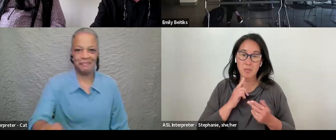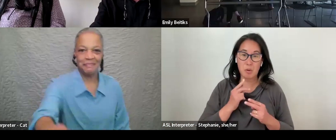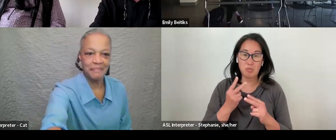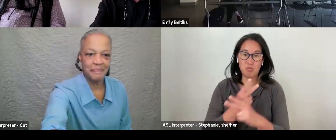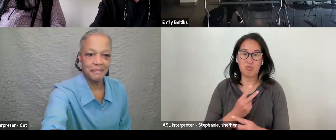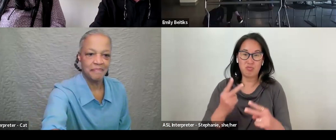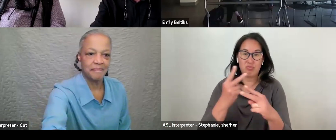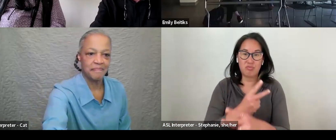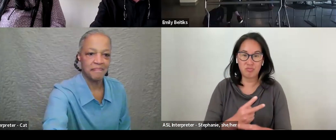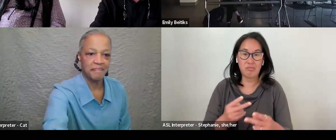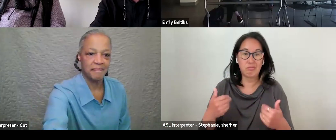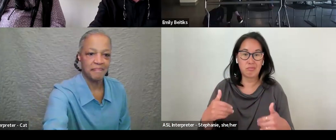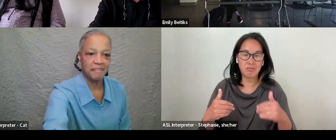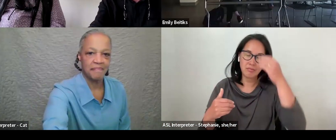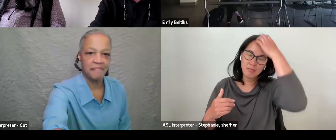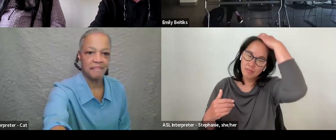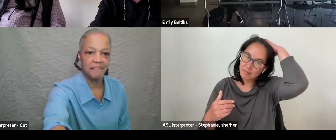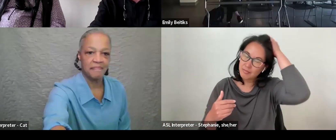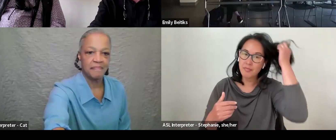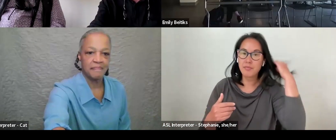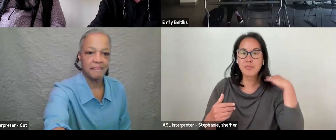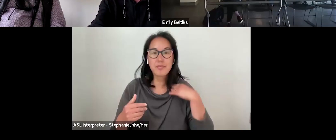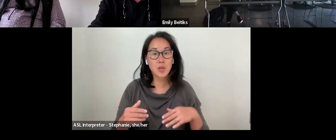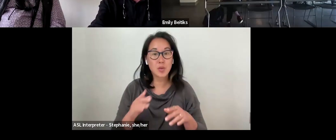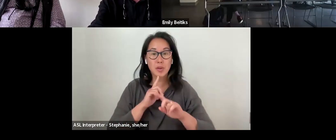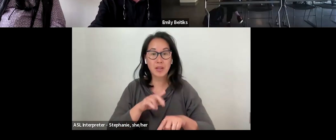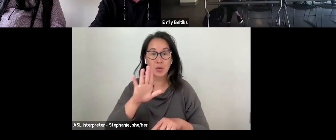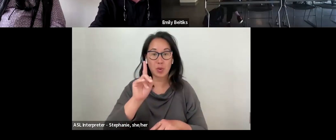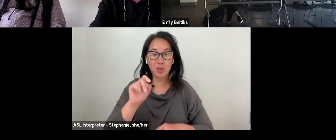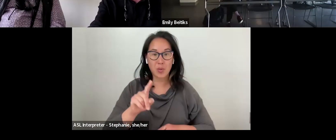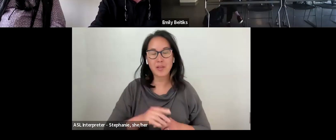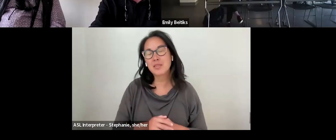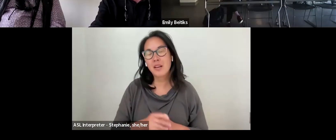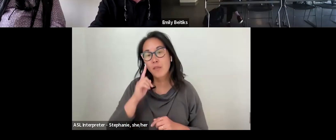The answer to the question, "Do other research institutions do any better?"